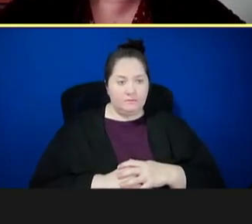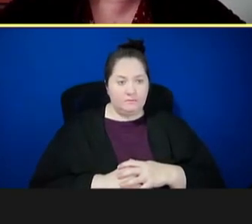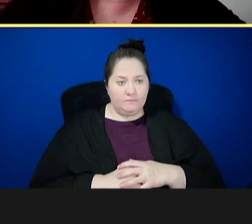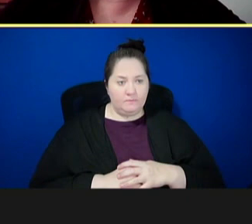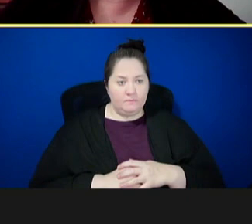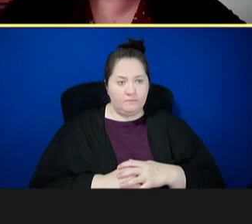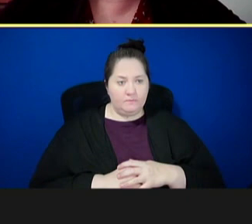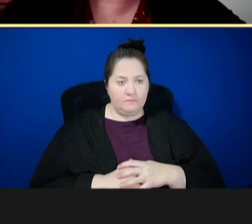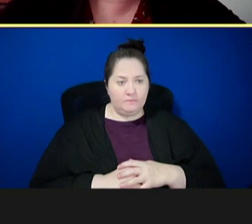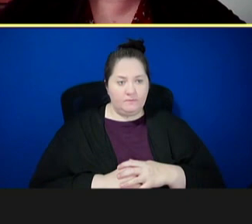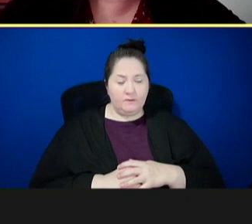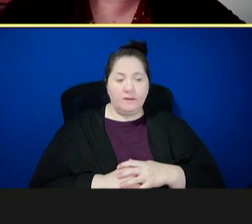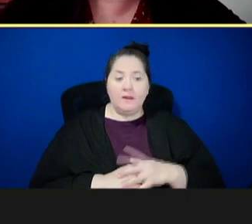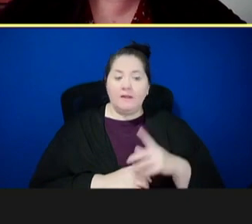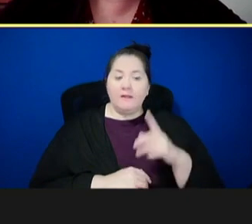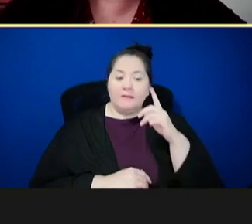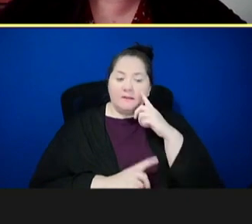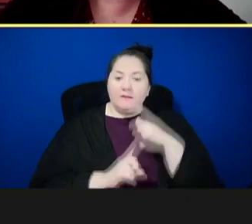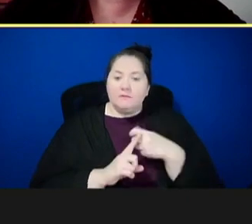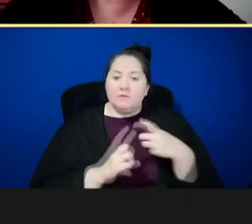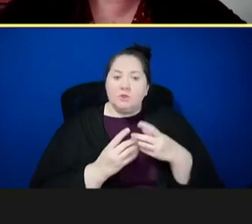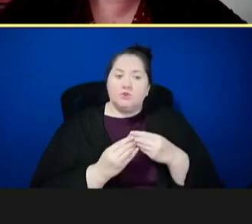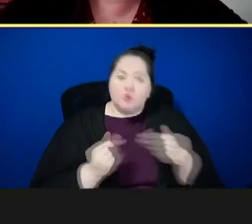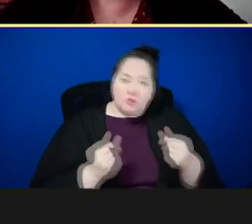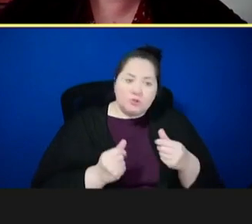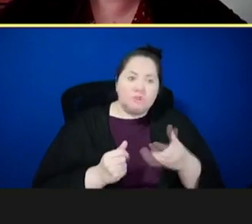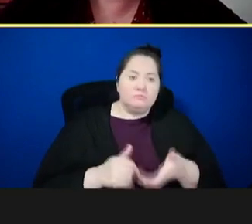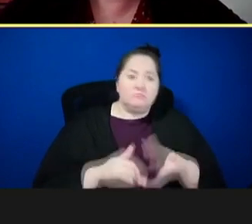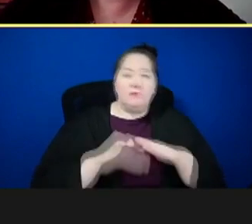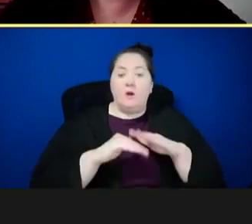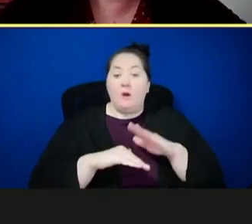Thinking expansively about solutions to increase on-site accessibility,